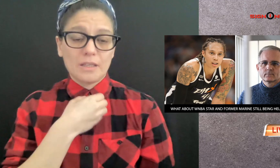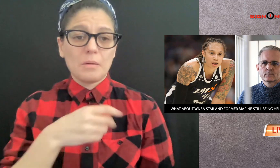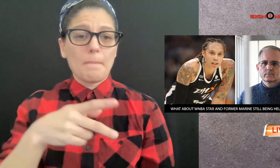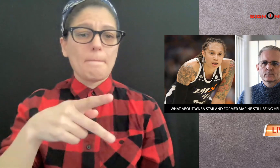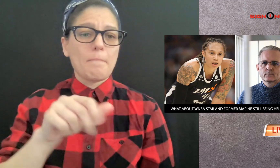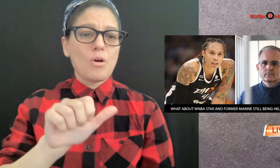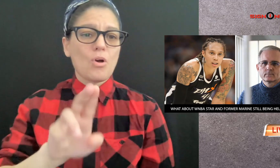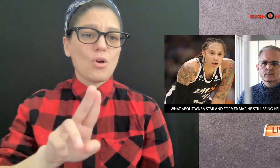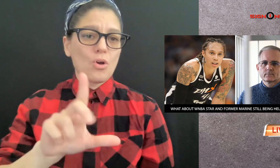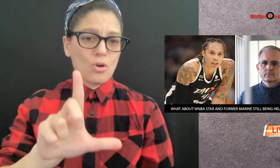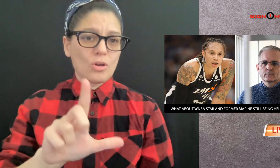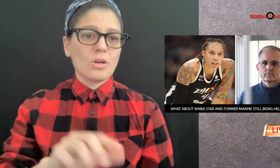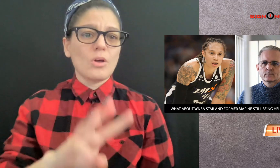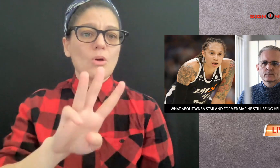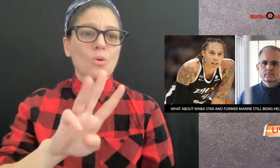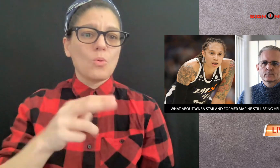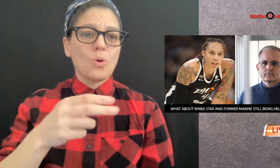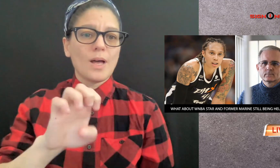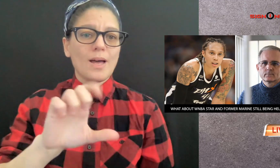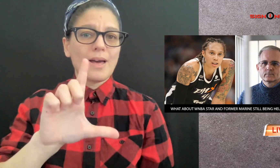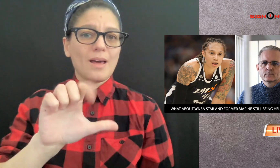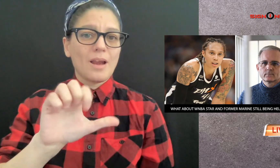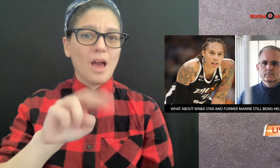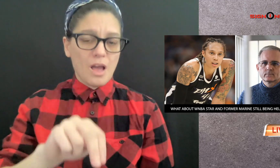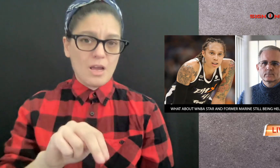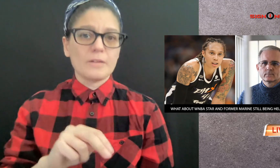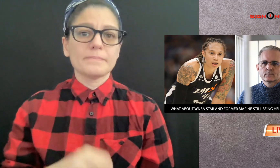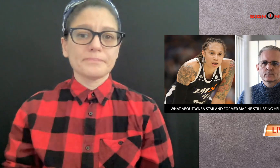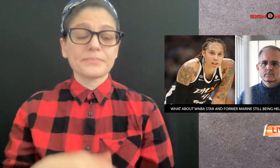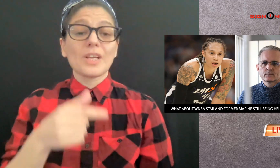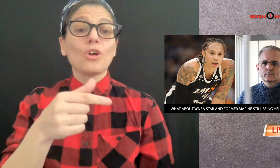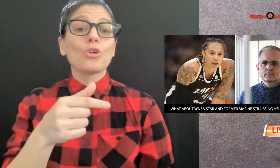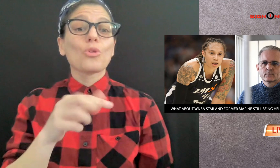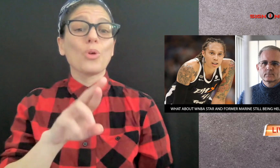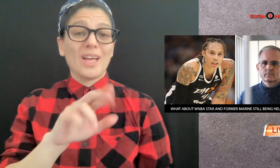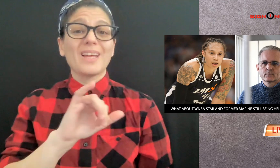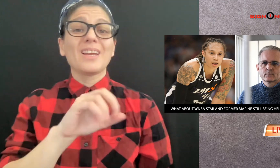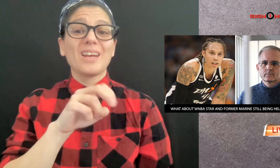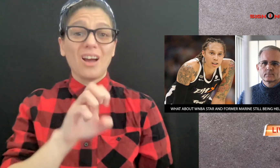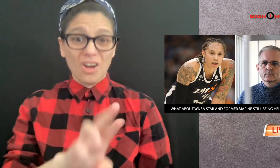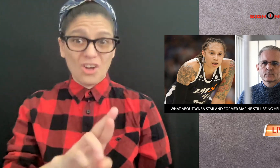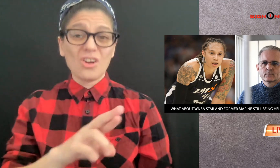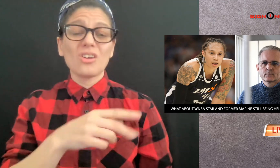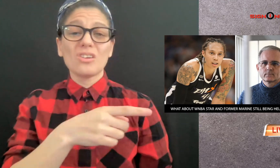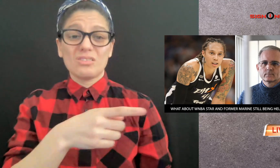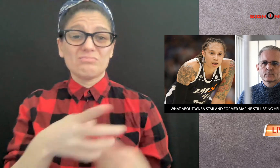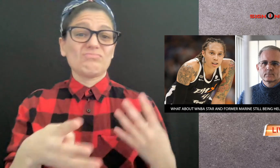WNBA star Brittney Griner and former US Marine Paul Whelan